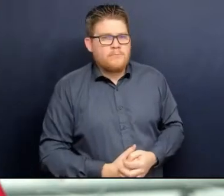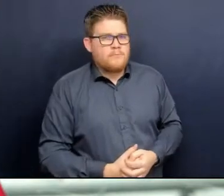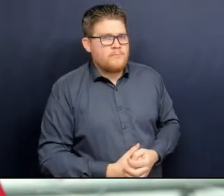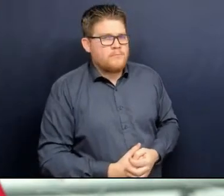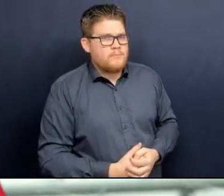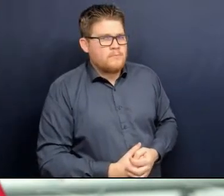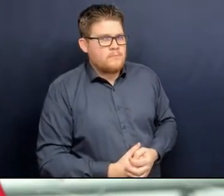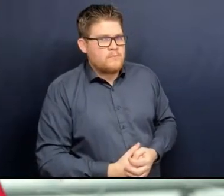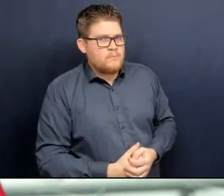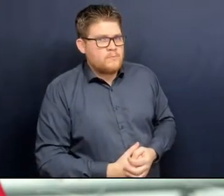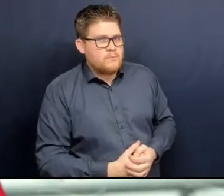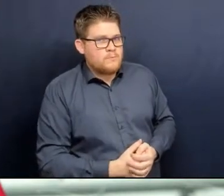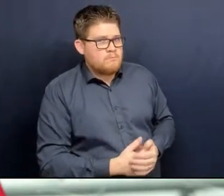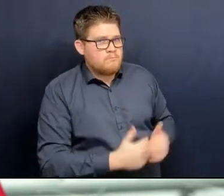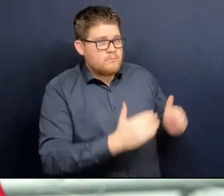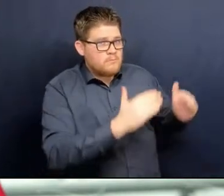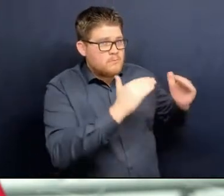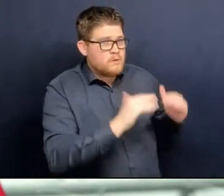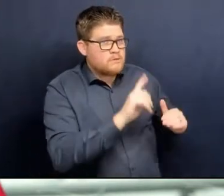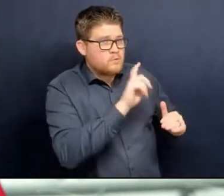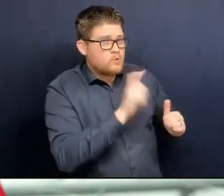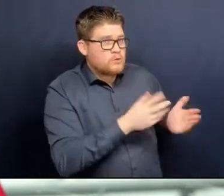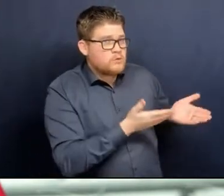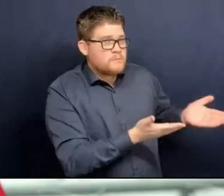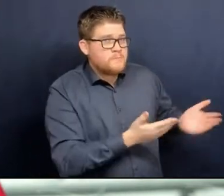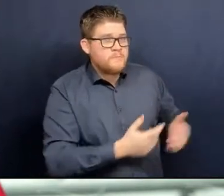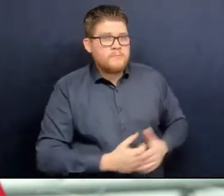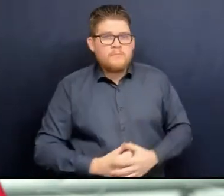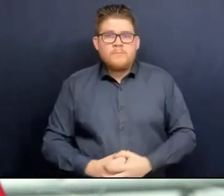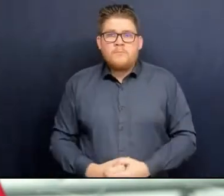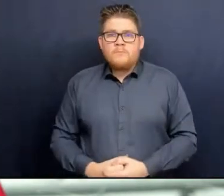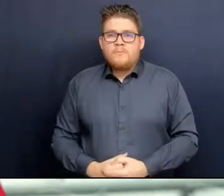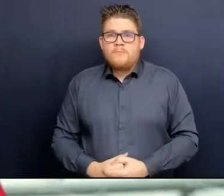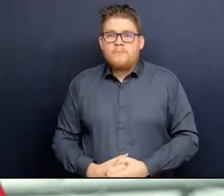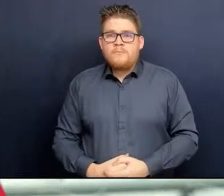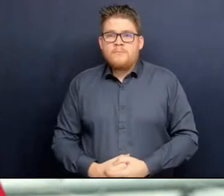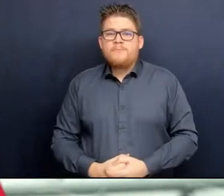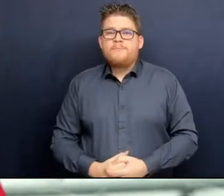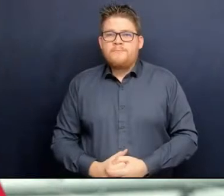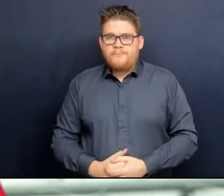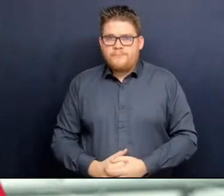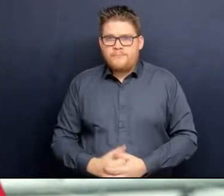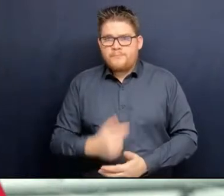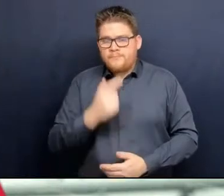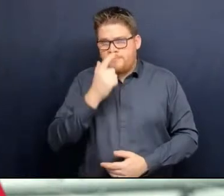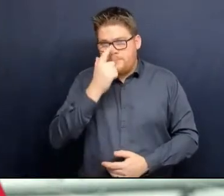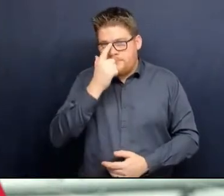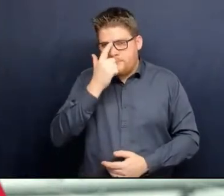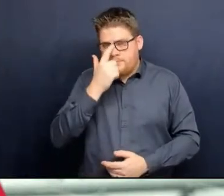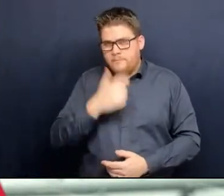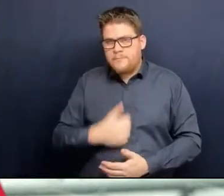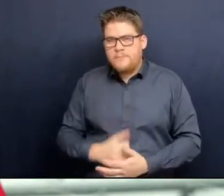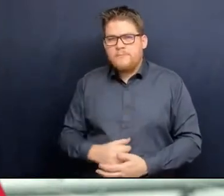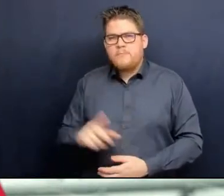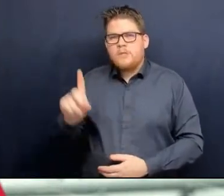city news. Dr Henry you talked